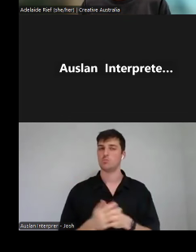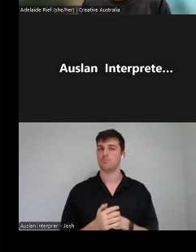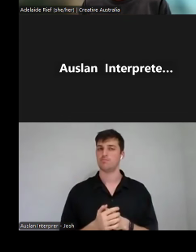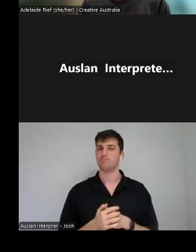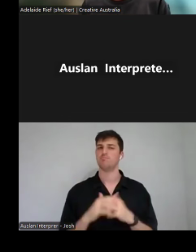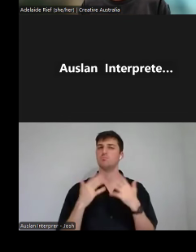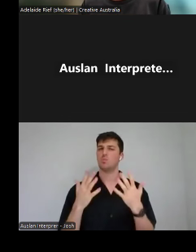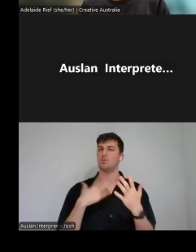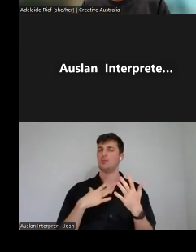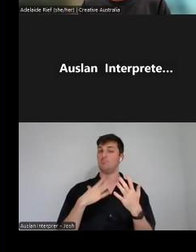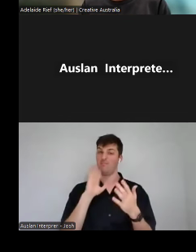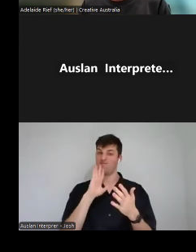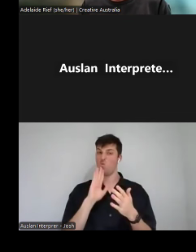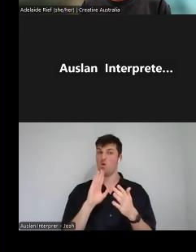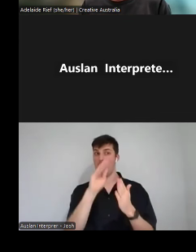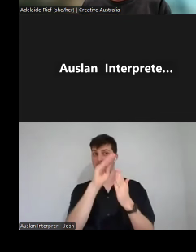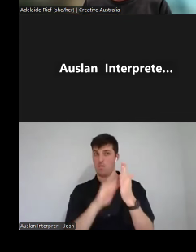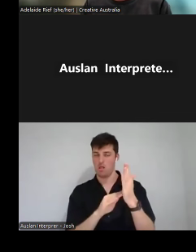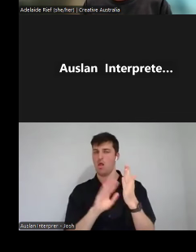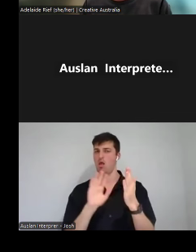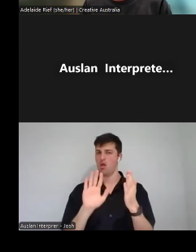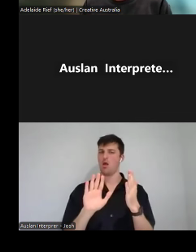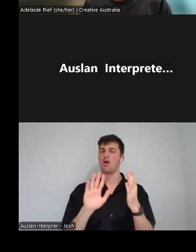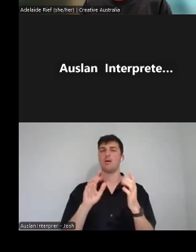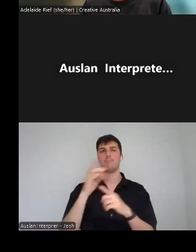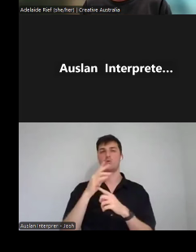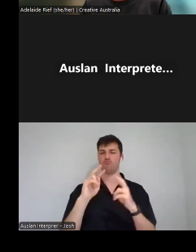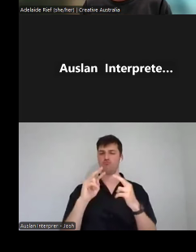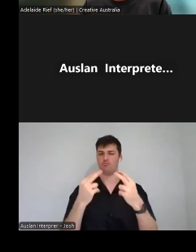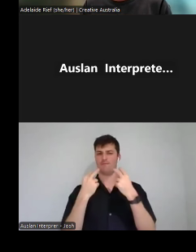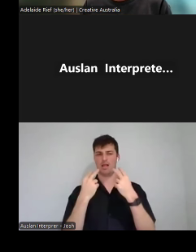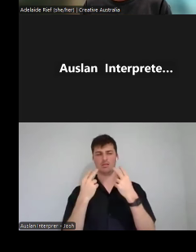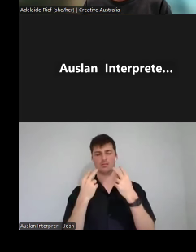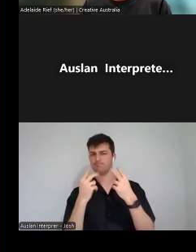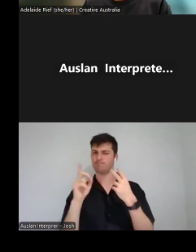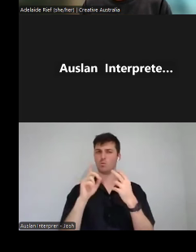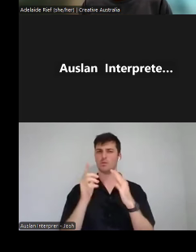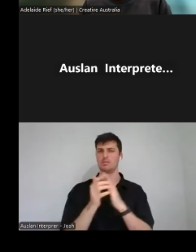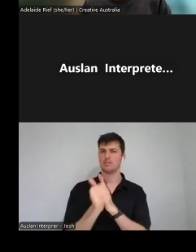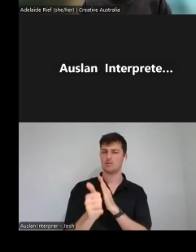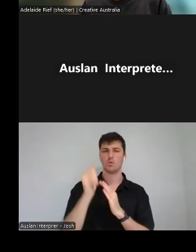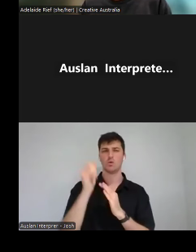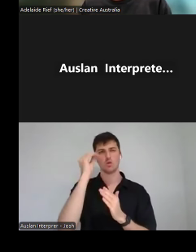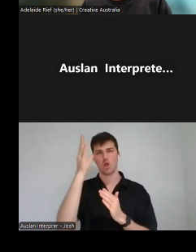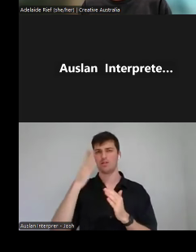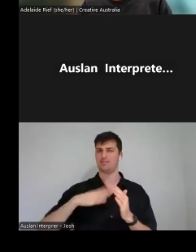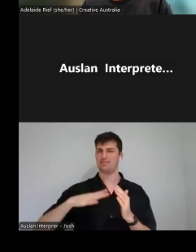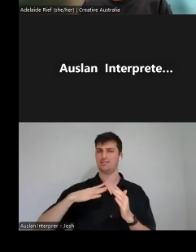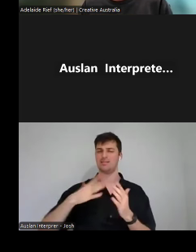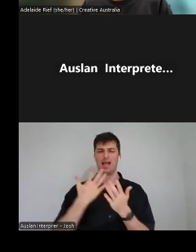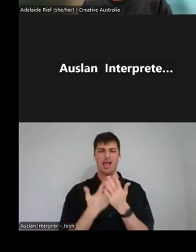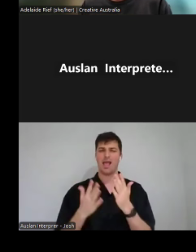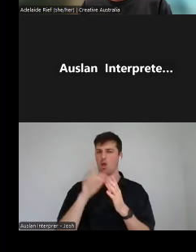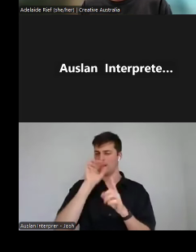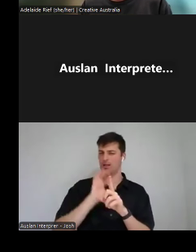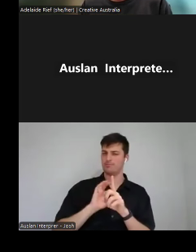think about applying for this grant we really encourage you to reflect on what are the skills and knowledge that you need and how might you actually develop those so that you can get to